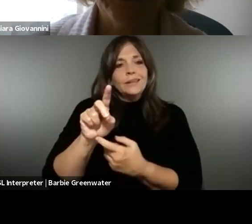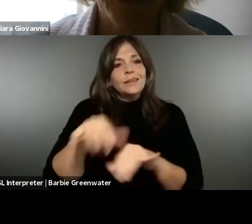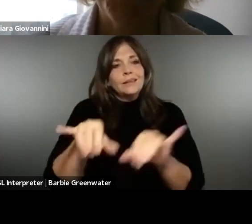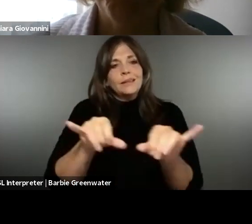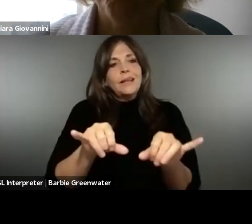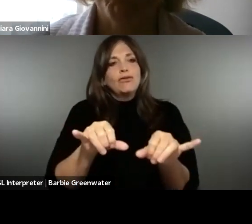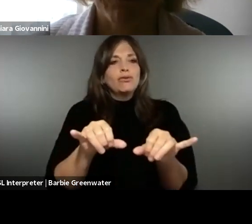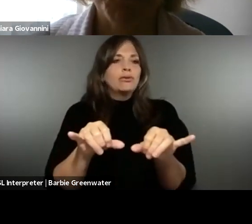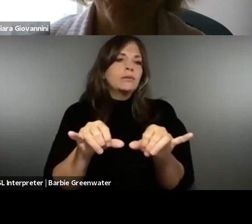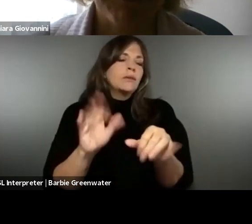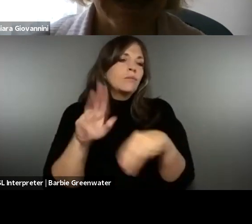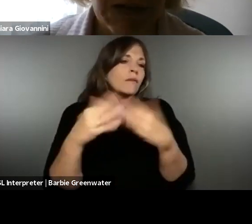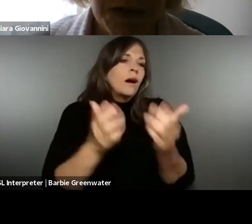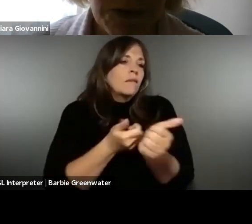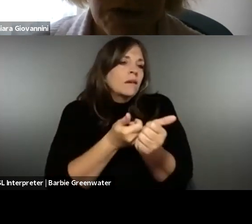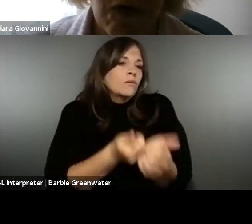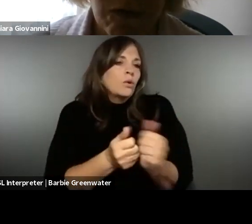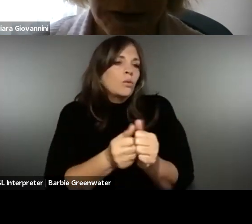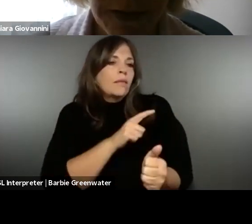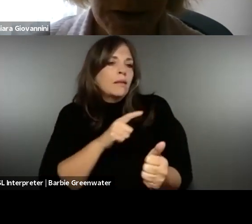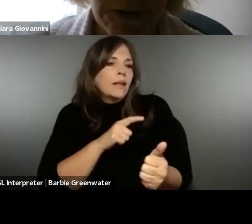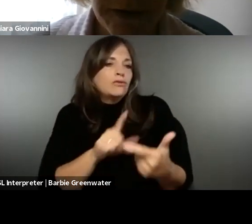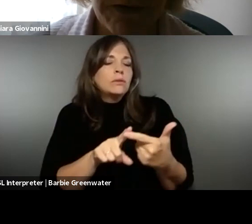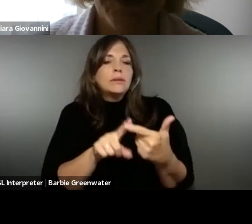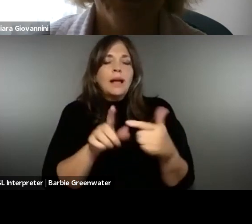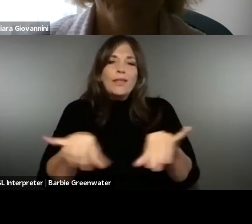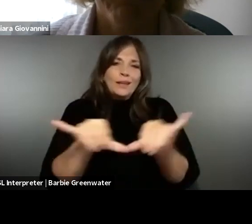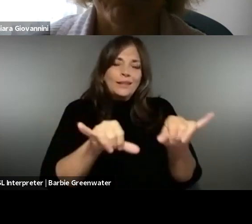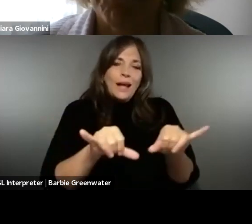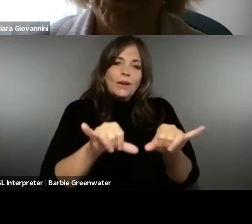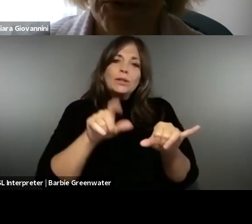They are harmonized standards. They provide conformity with